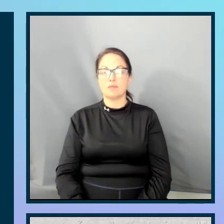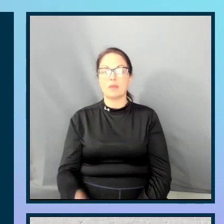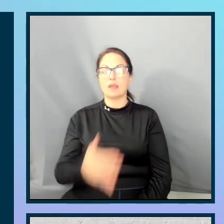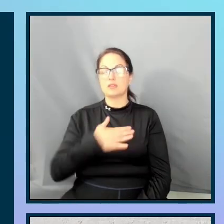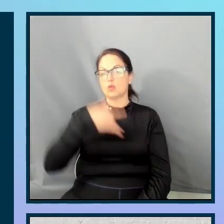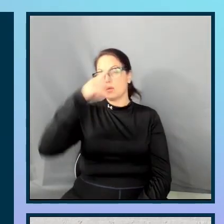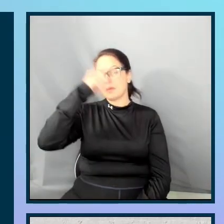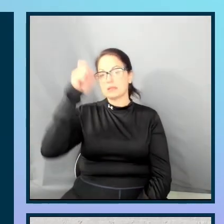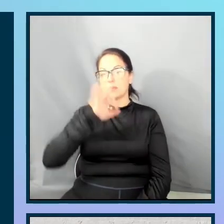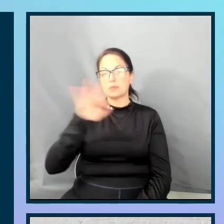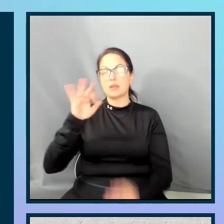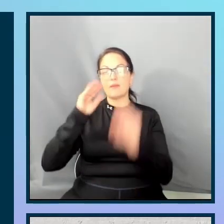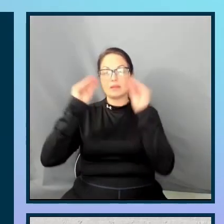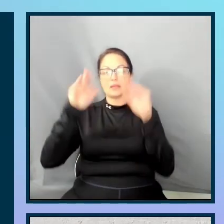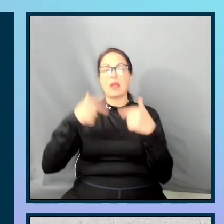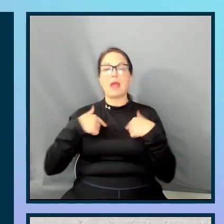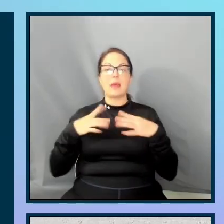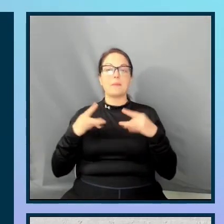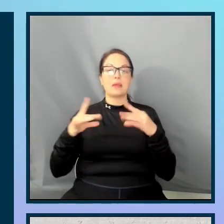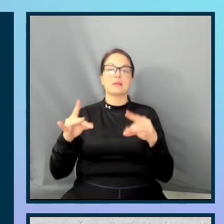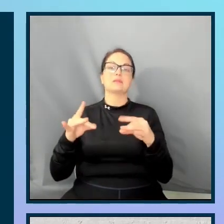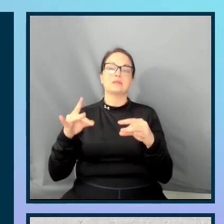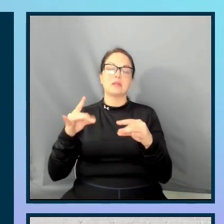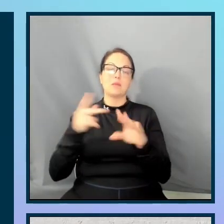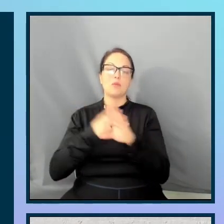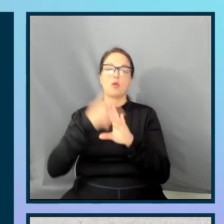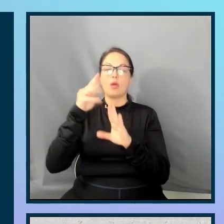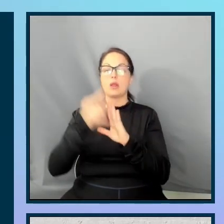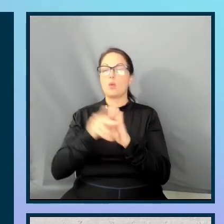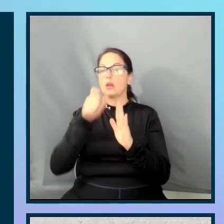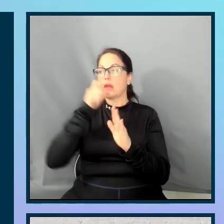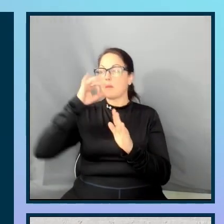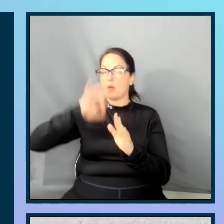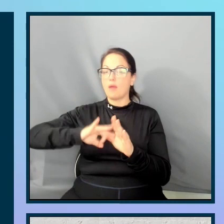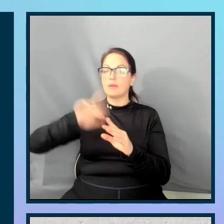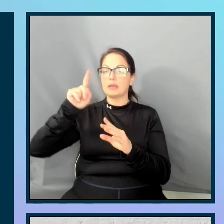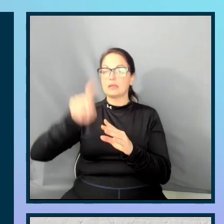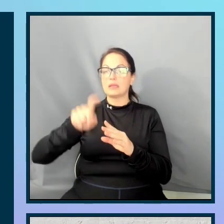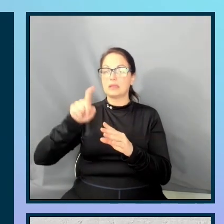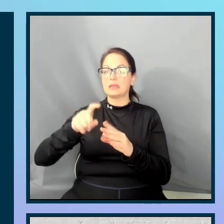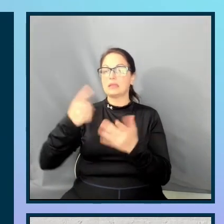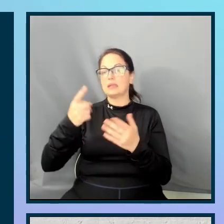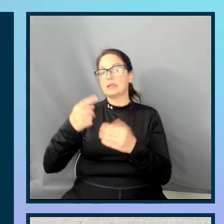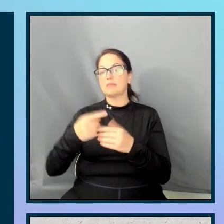I had picked up programming when a non-profit needed teachers to teach high school girls how to code.